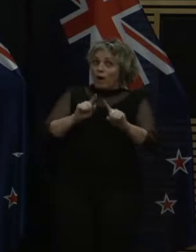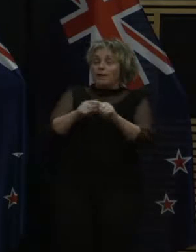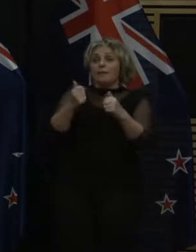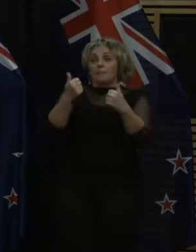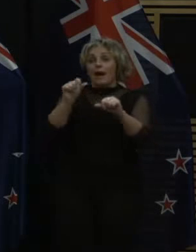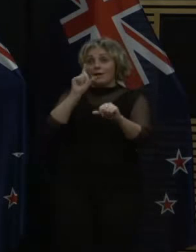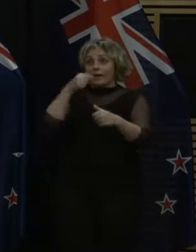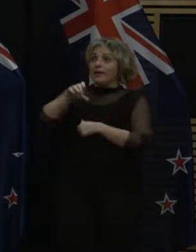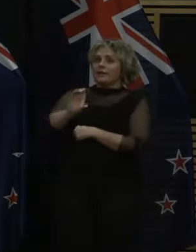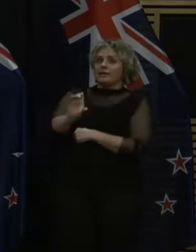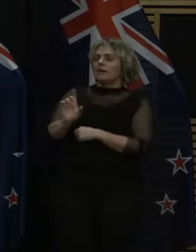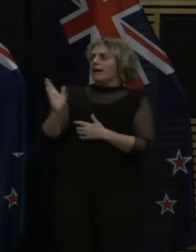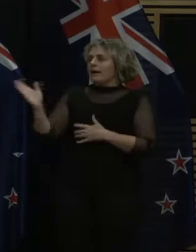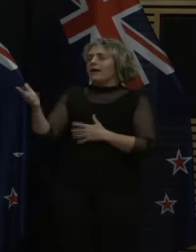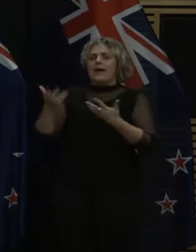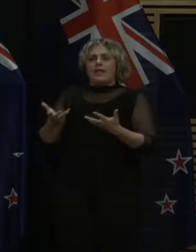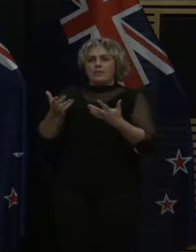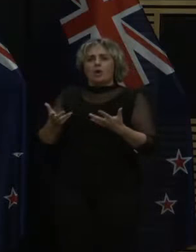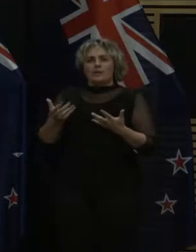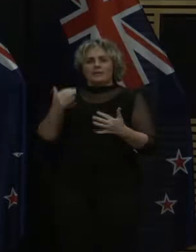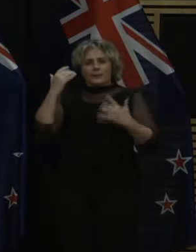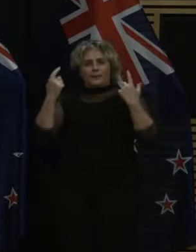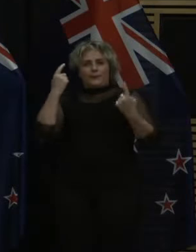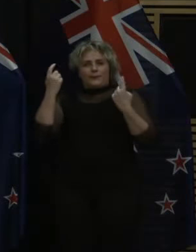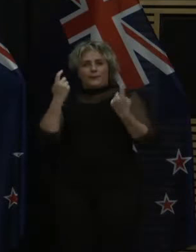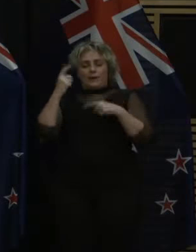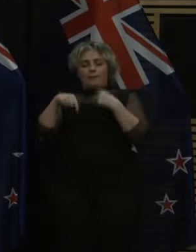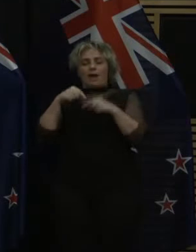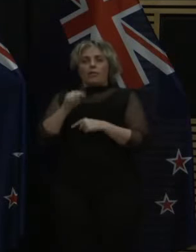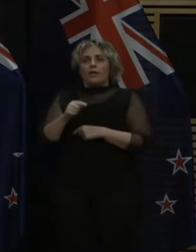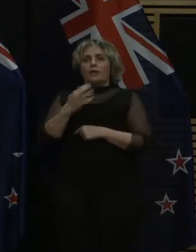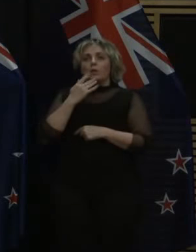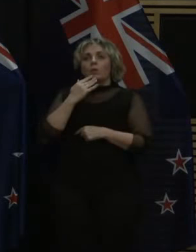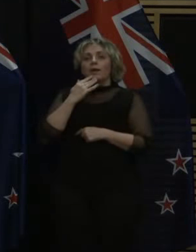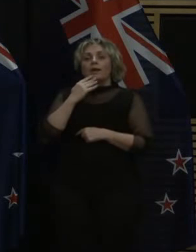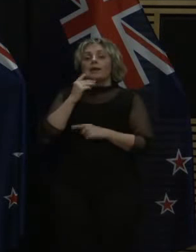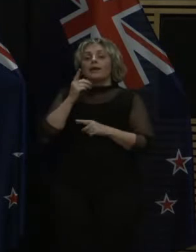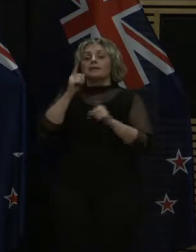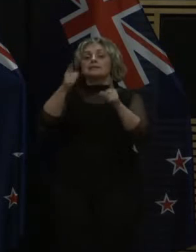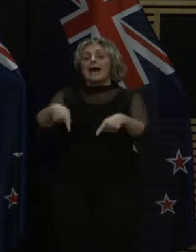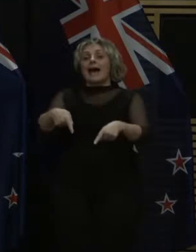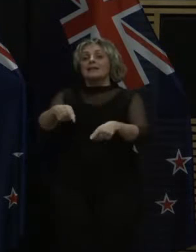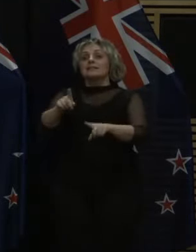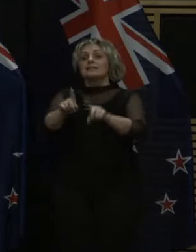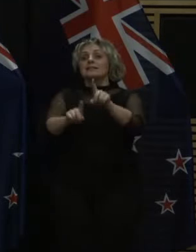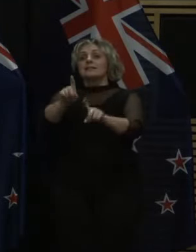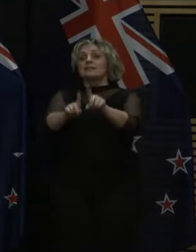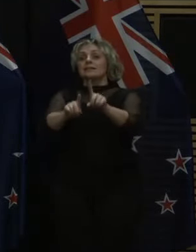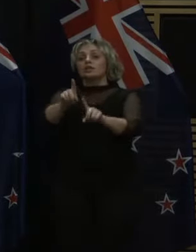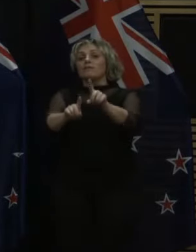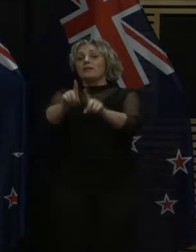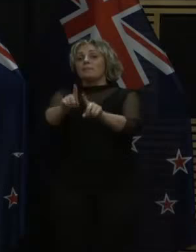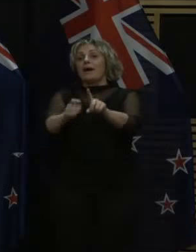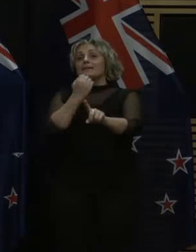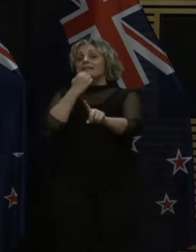to set in, what is the point That would be one of the